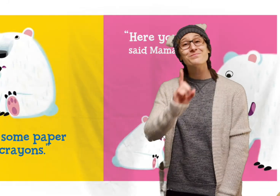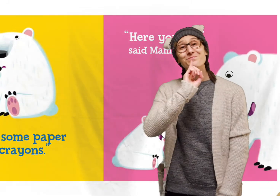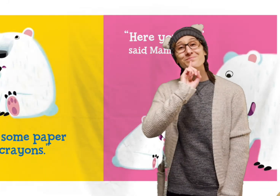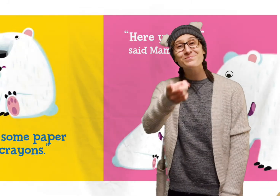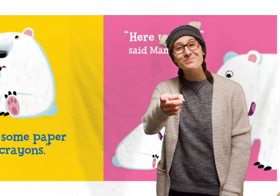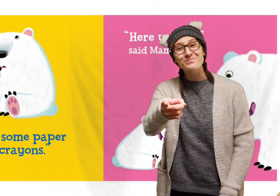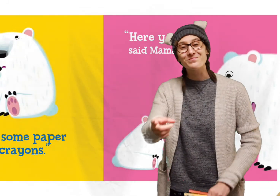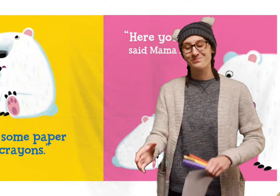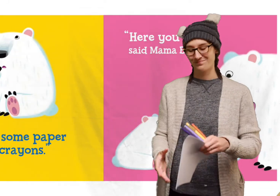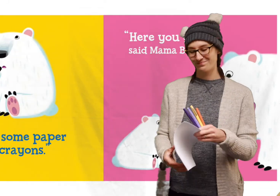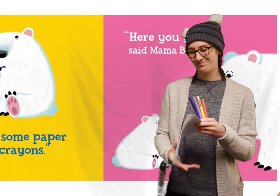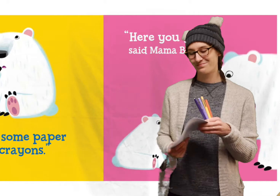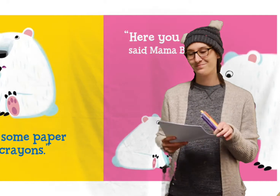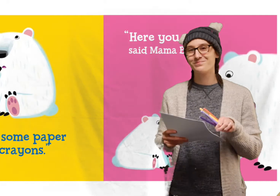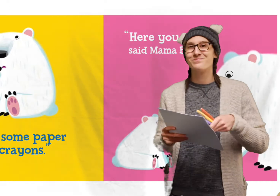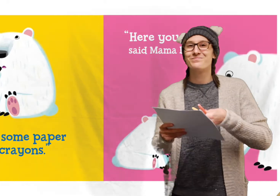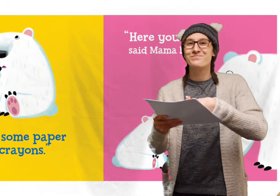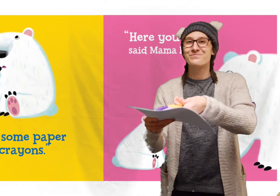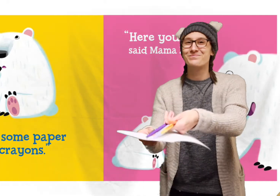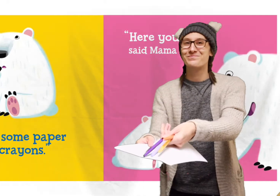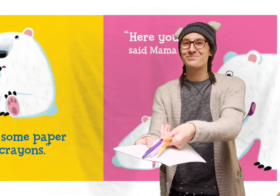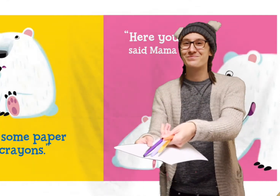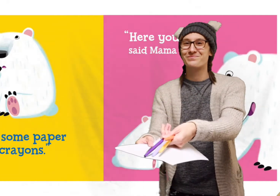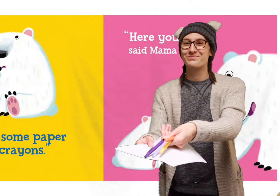"Here you go", said Mama Bear